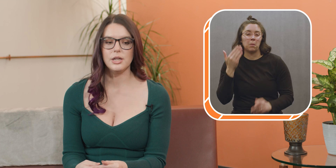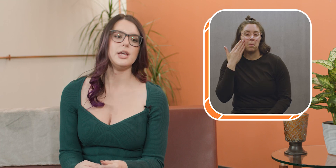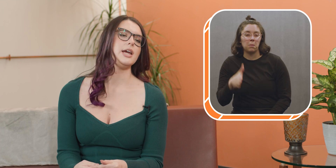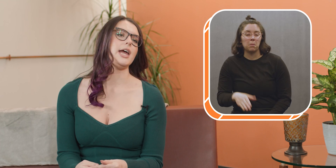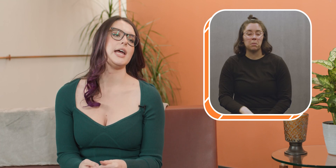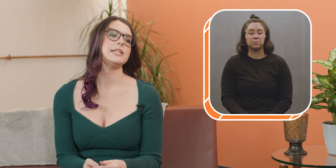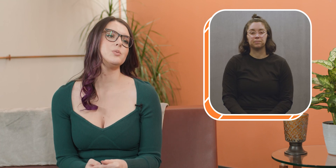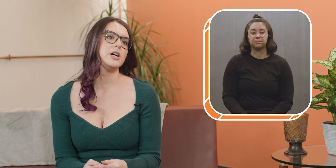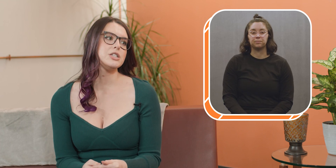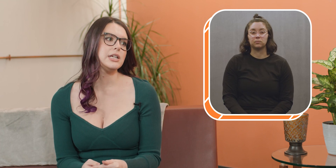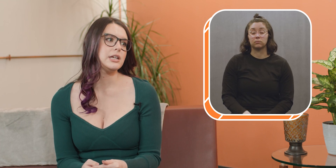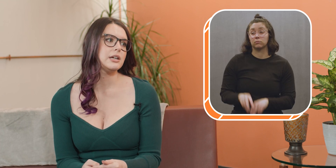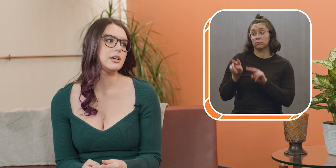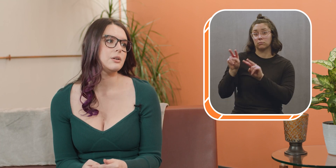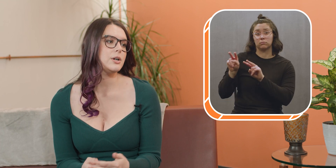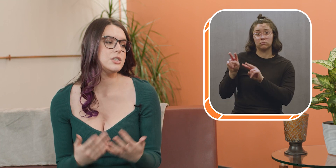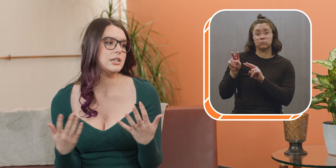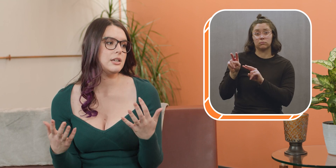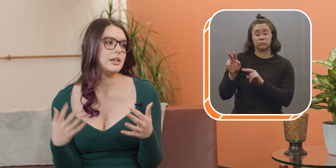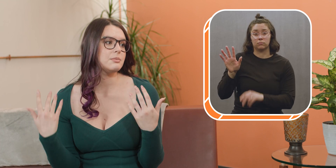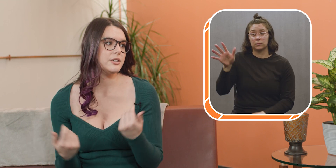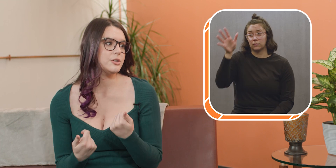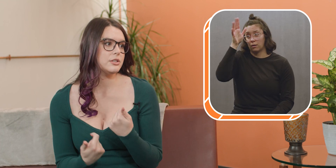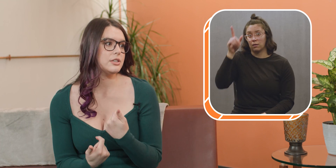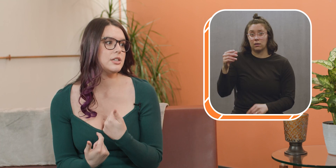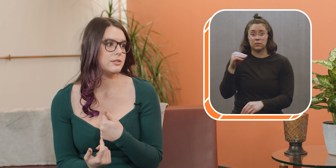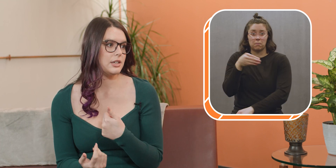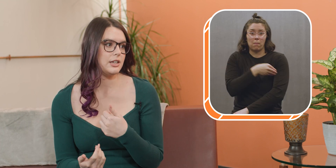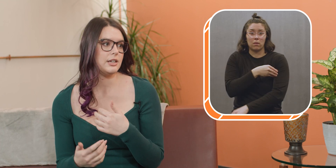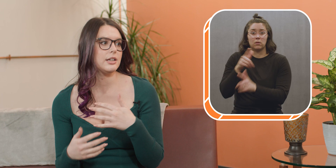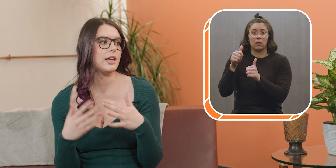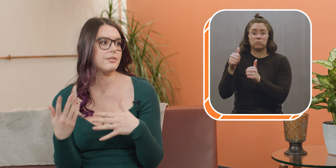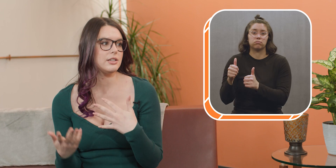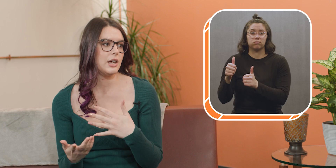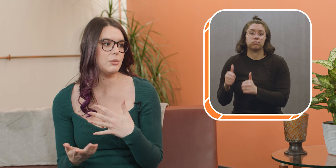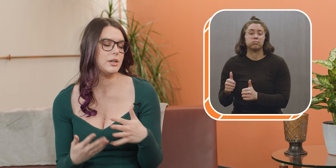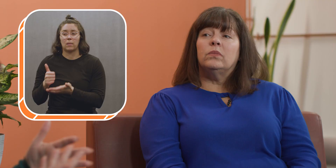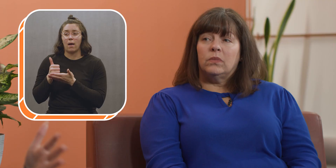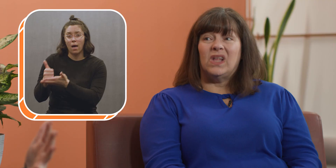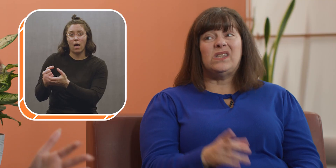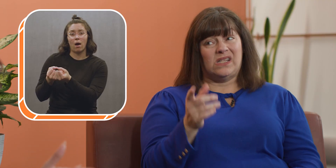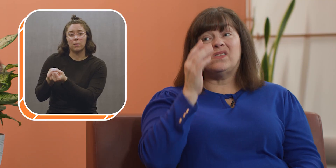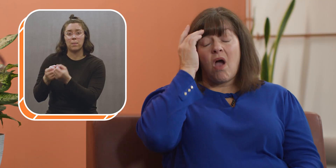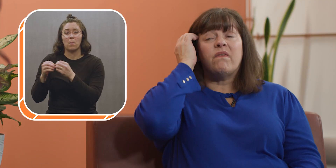Yeah. And watching watching his muscles deteriorate and having to help him more... - That's tough.